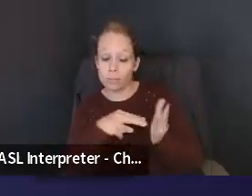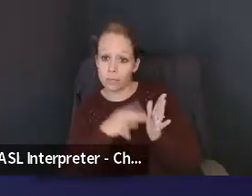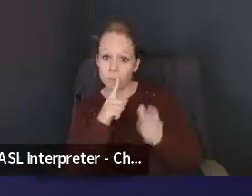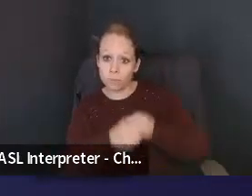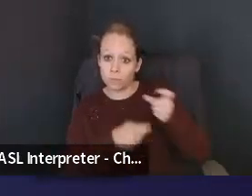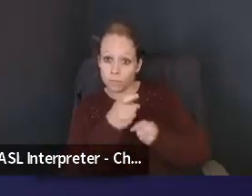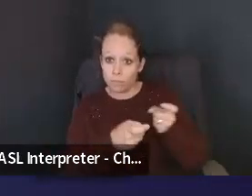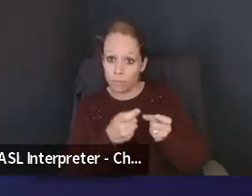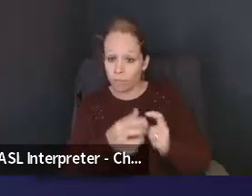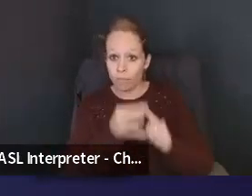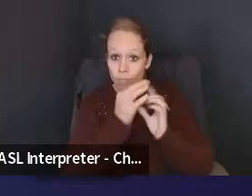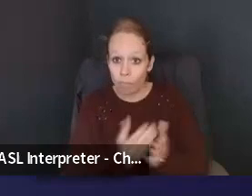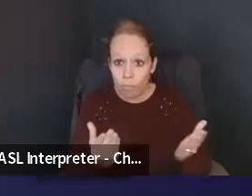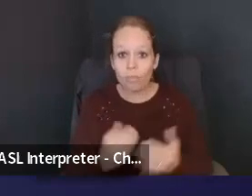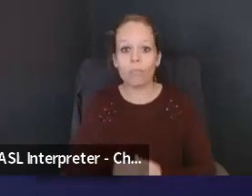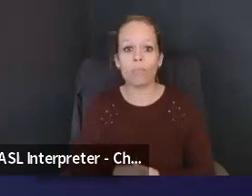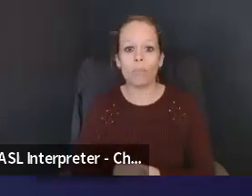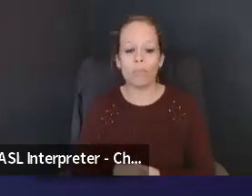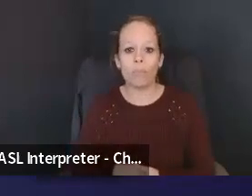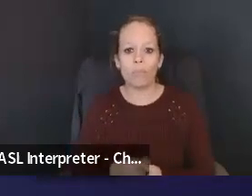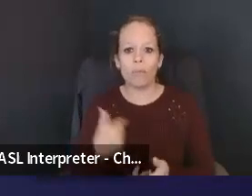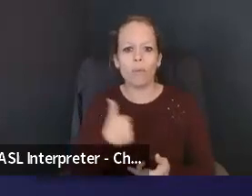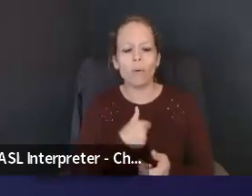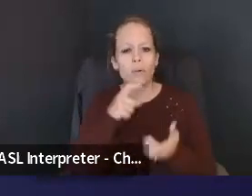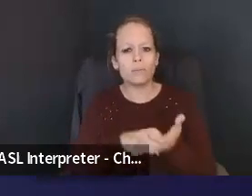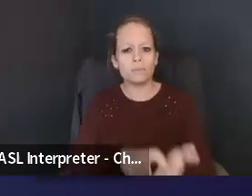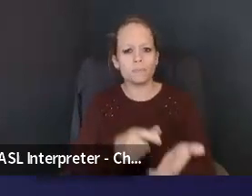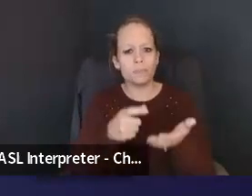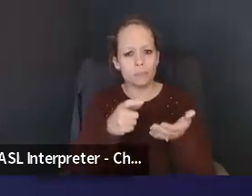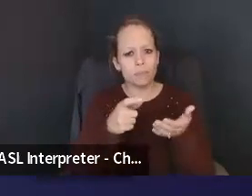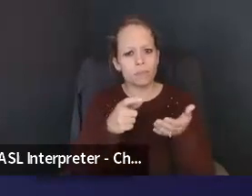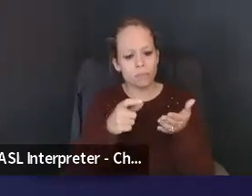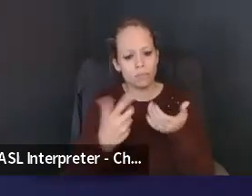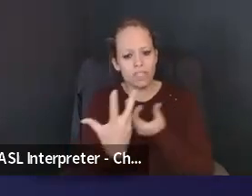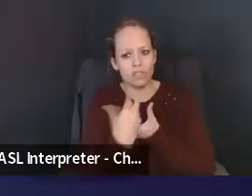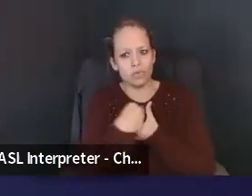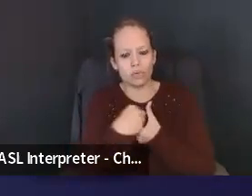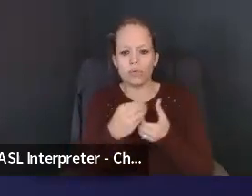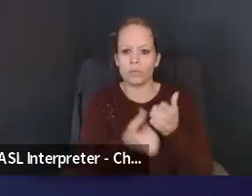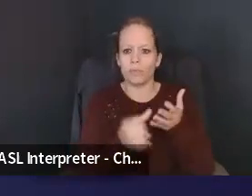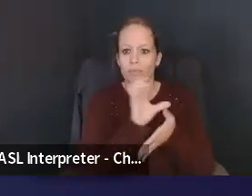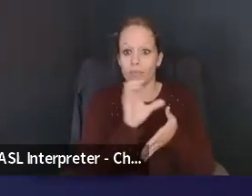we often see studies talk about inclusion criteria which is what you need in order to participate.